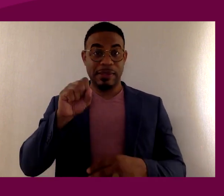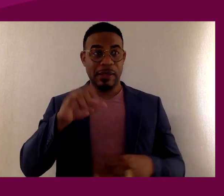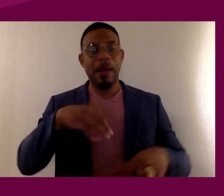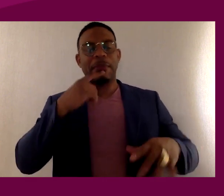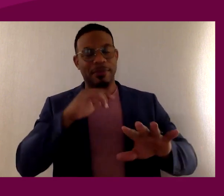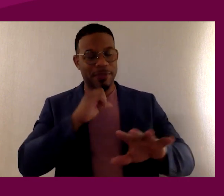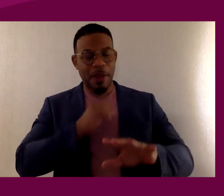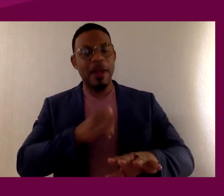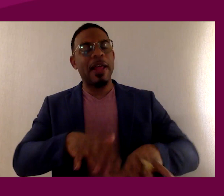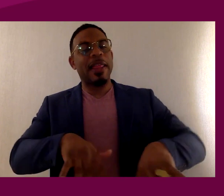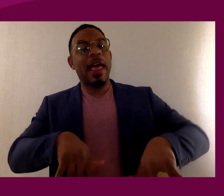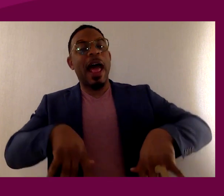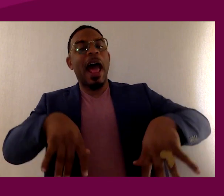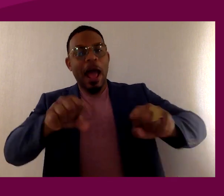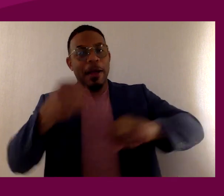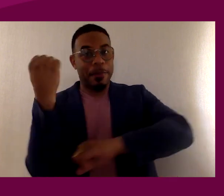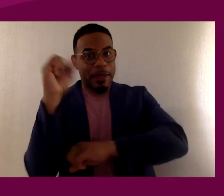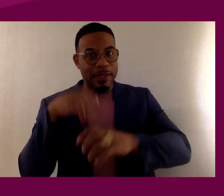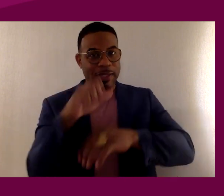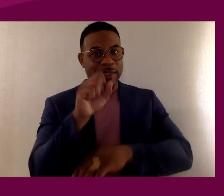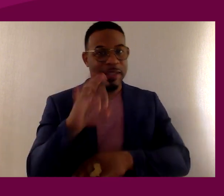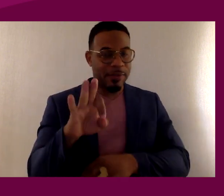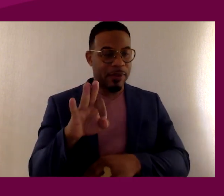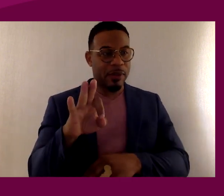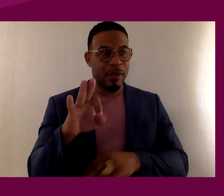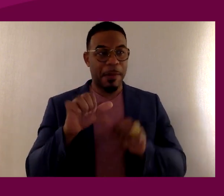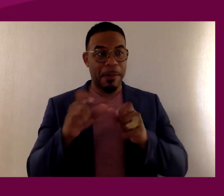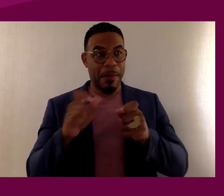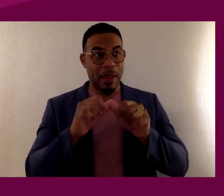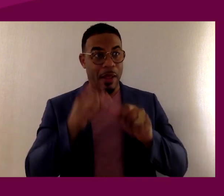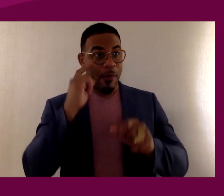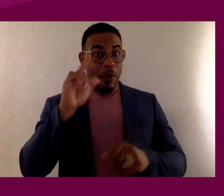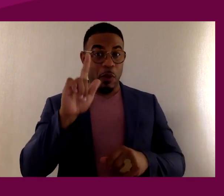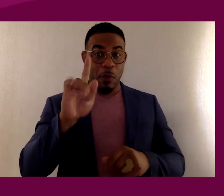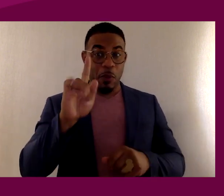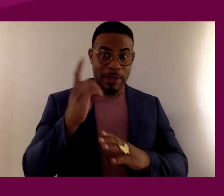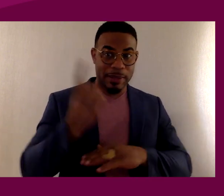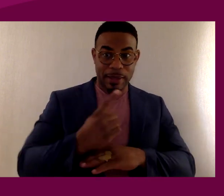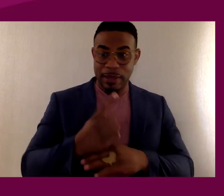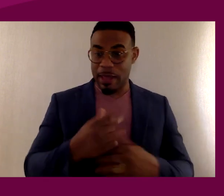The occupation in San Francisco managed to keep going for 28 days.